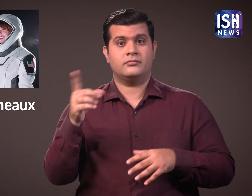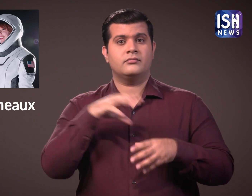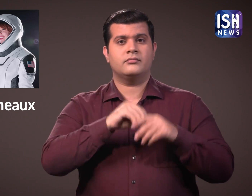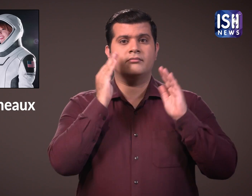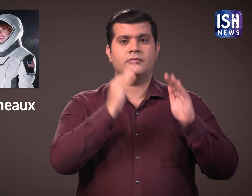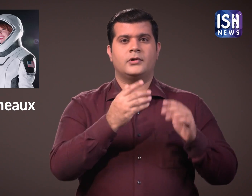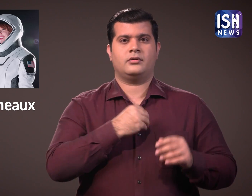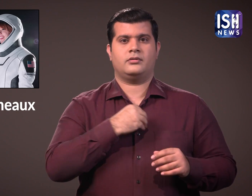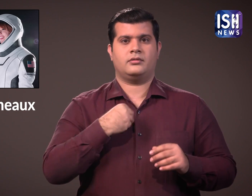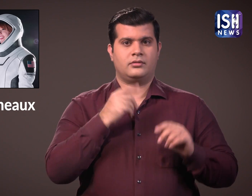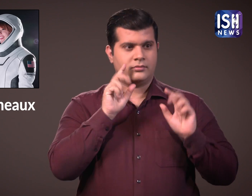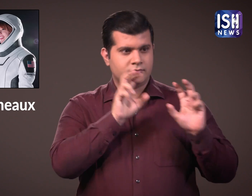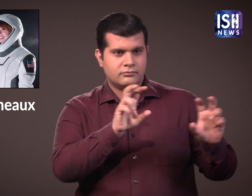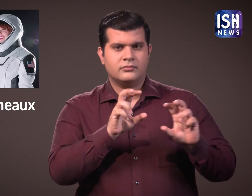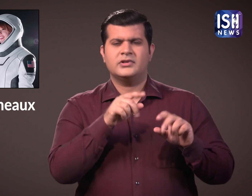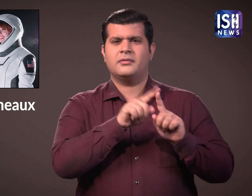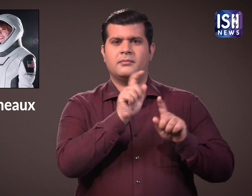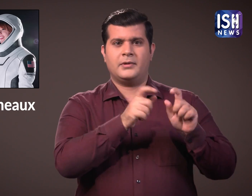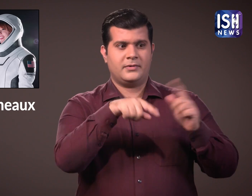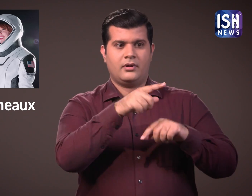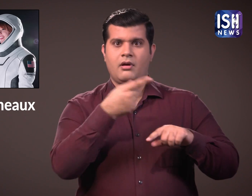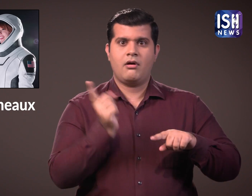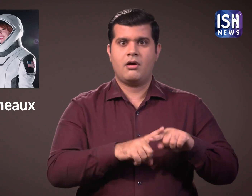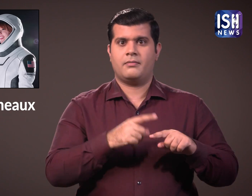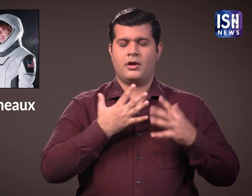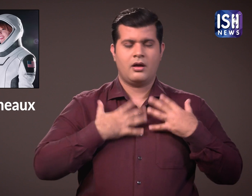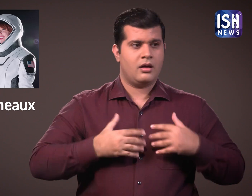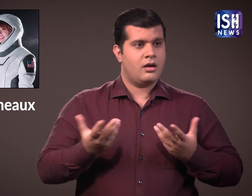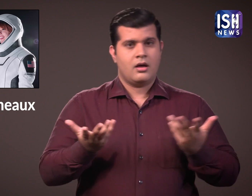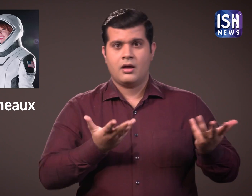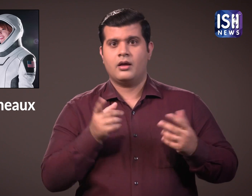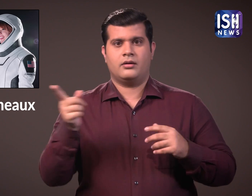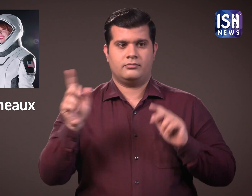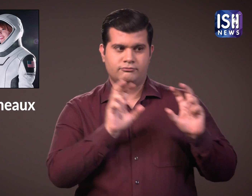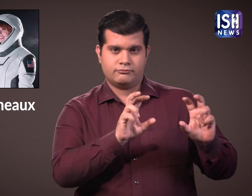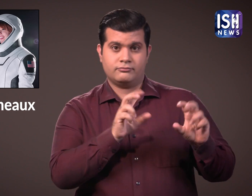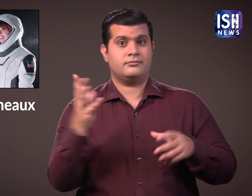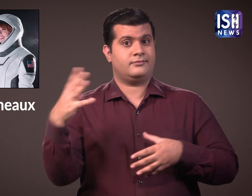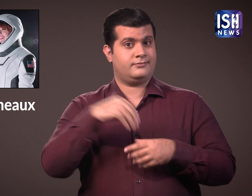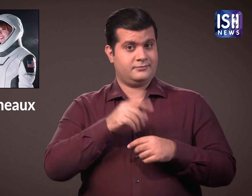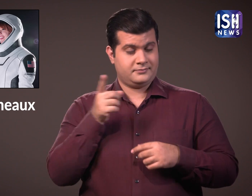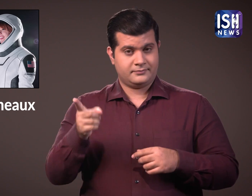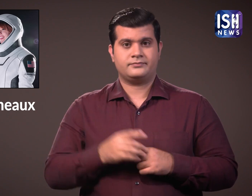She will be the chief medical officer on the flight.